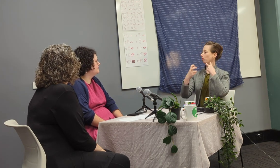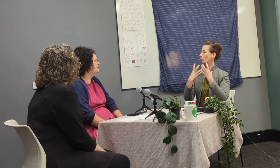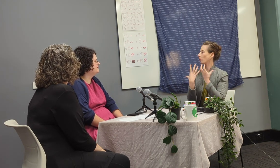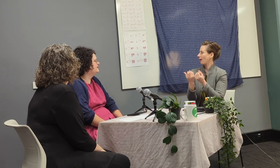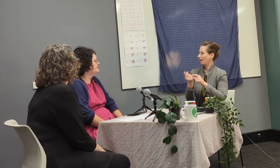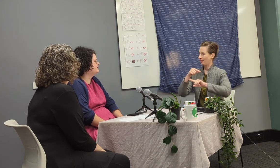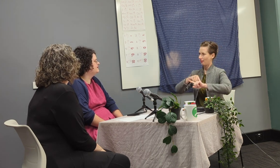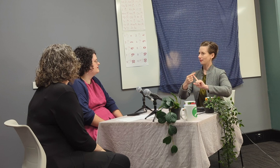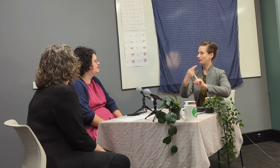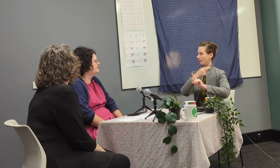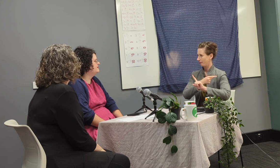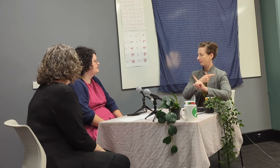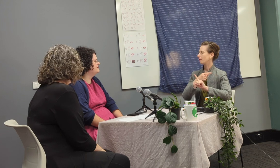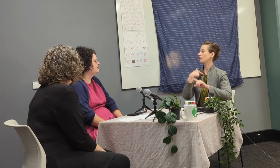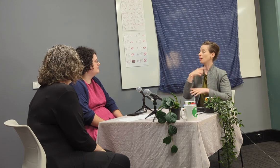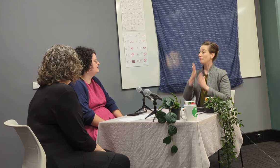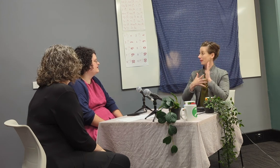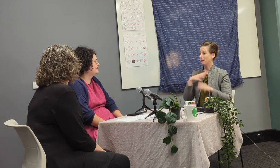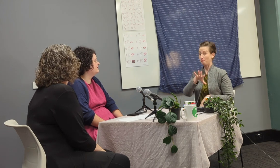That was one of the biggest problems that we had at that time.